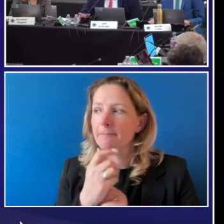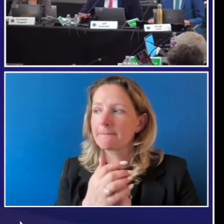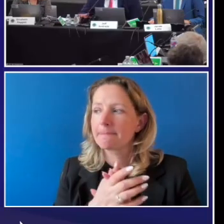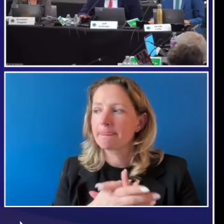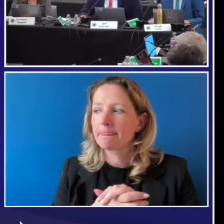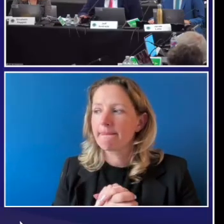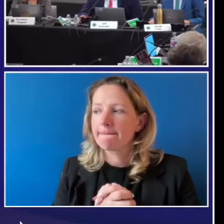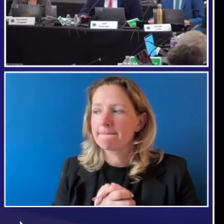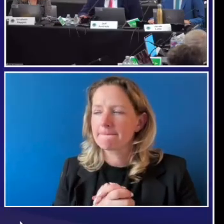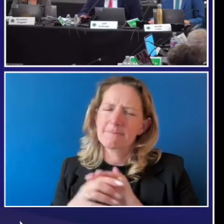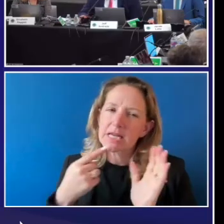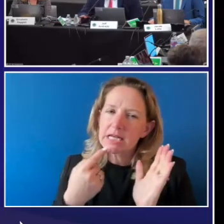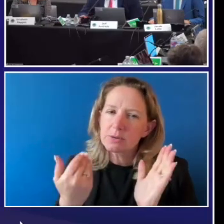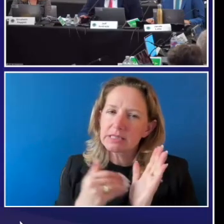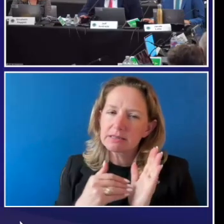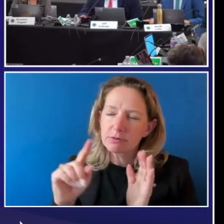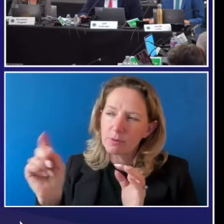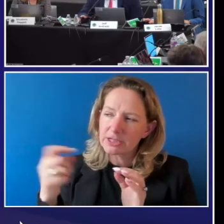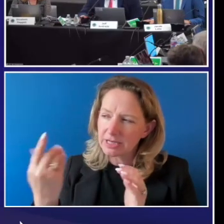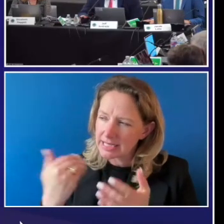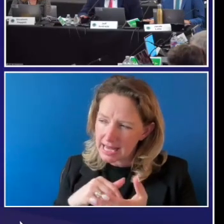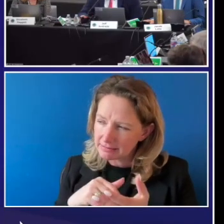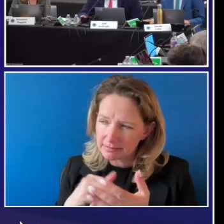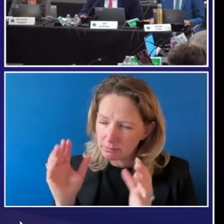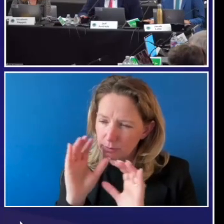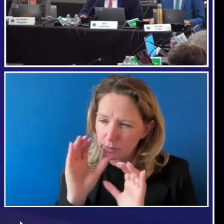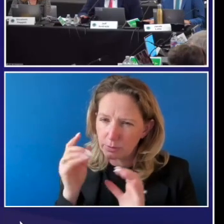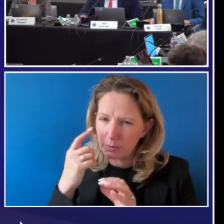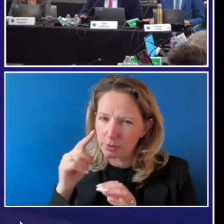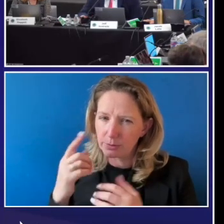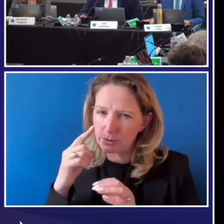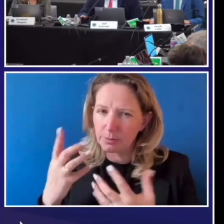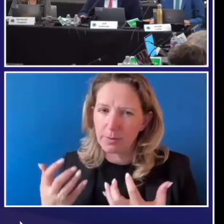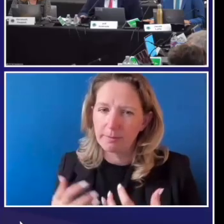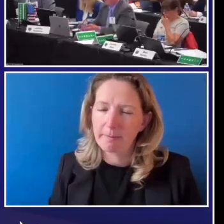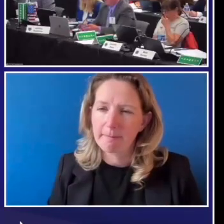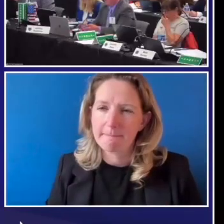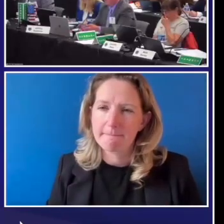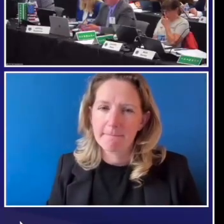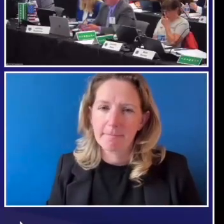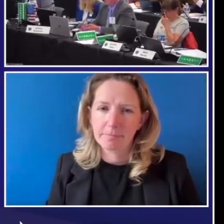can you can you repeat the question that that you're looking for on this on these two? Yeah, I, I, um,